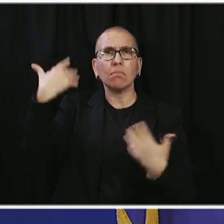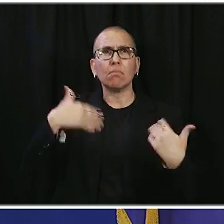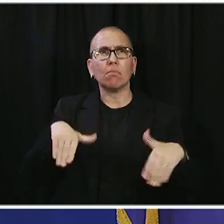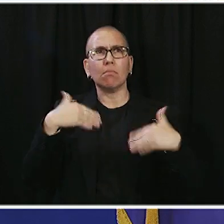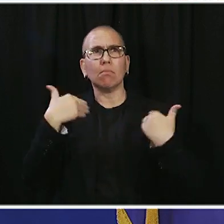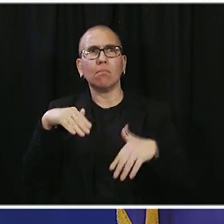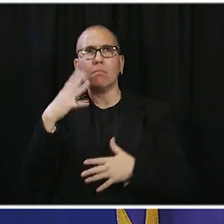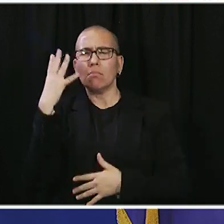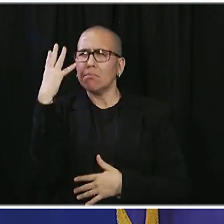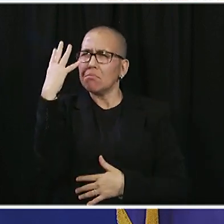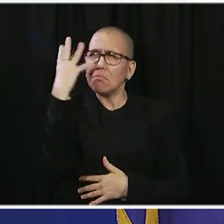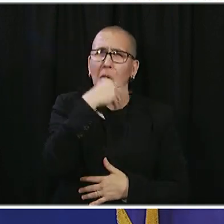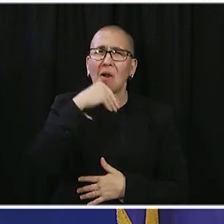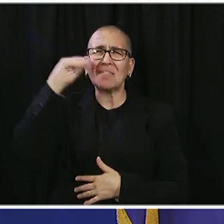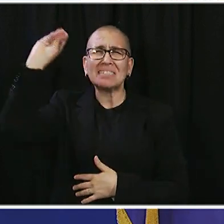HOPE THAT YOU'RE OUTSIDE. I THINK TODAY IS THAT DAY THAT